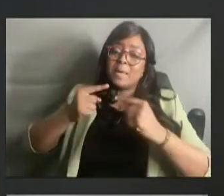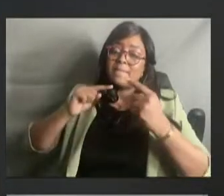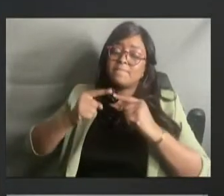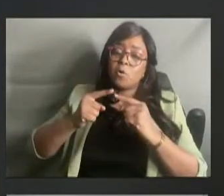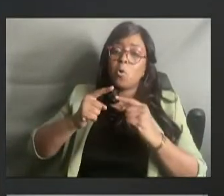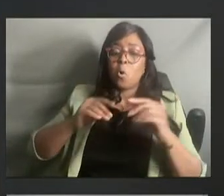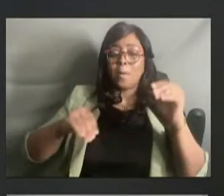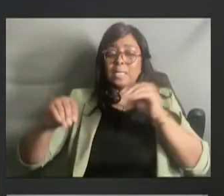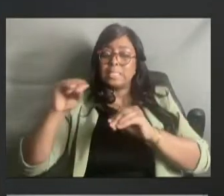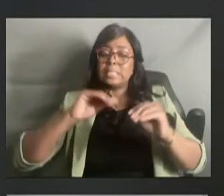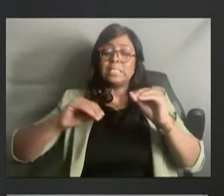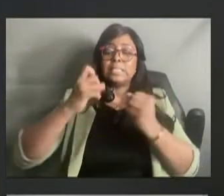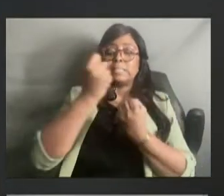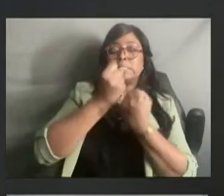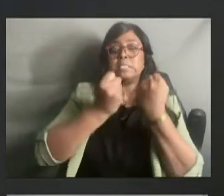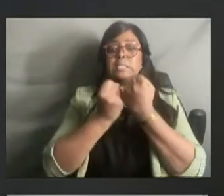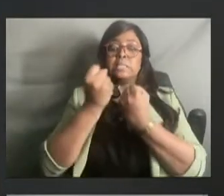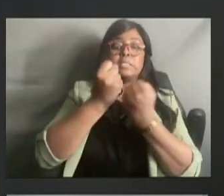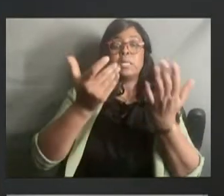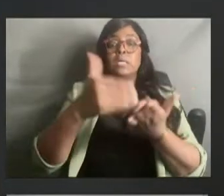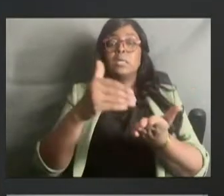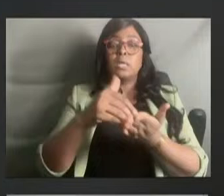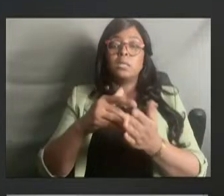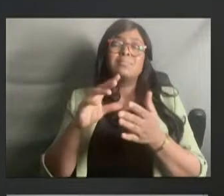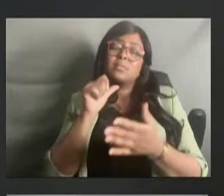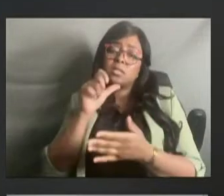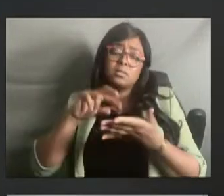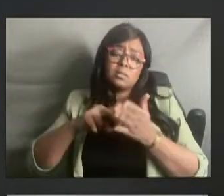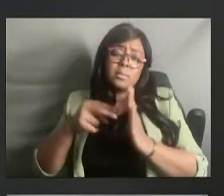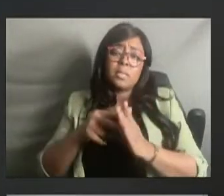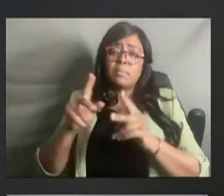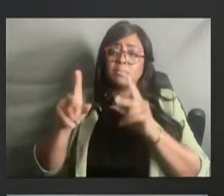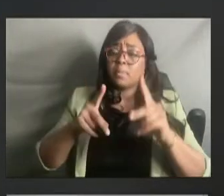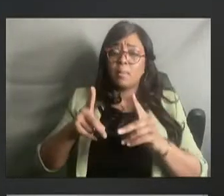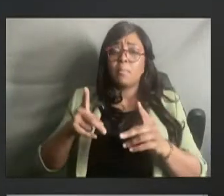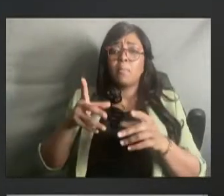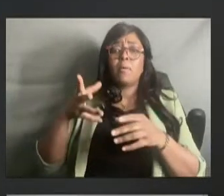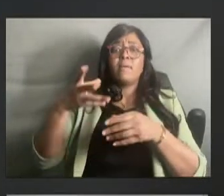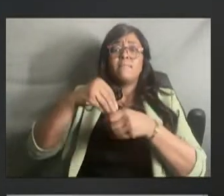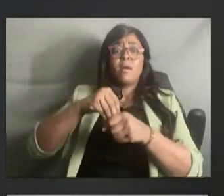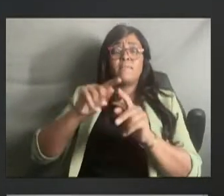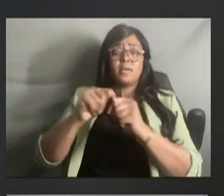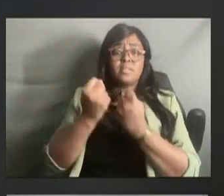going through, you know, pain, painful reorganization and